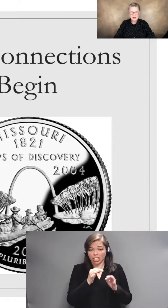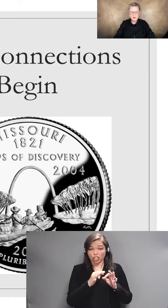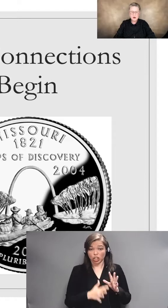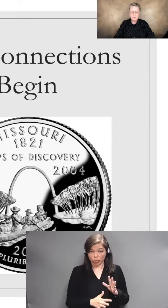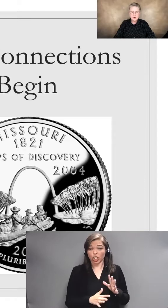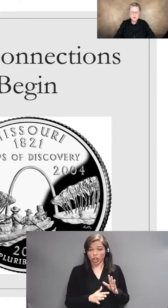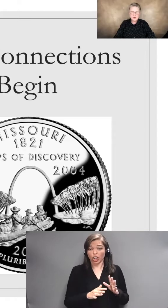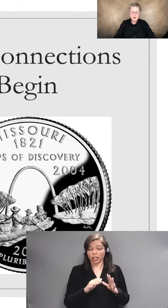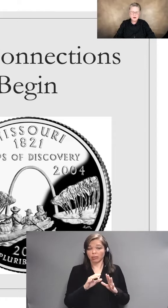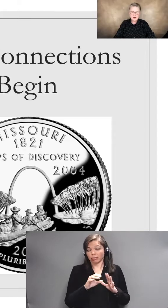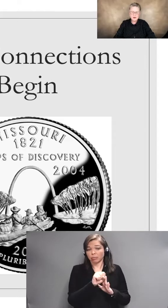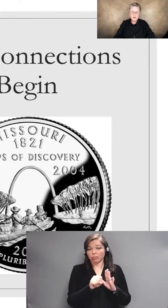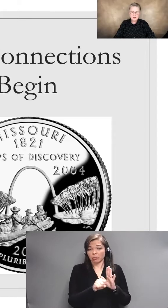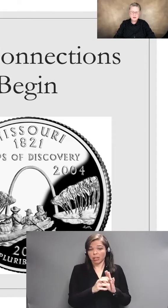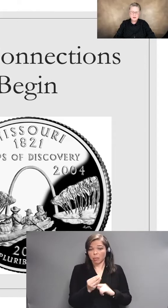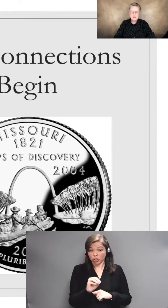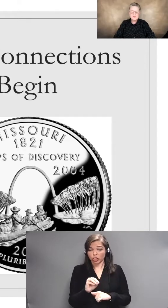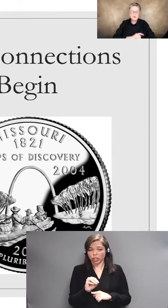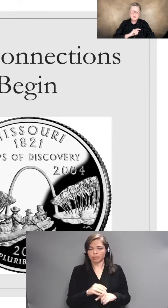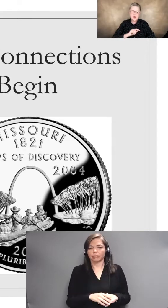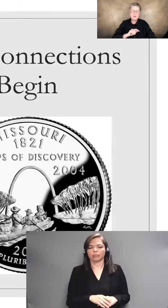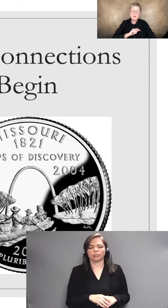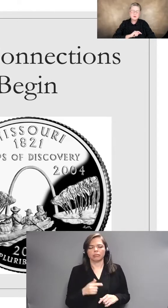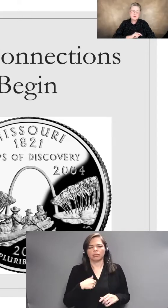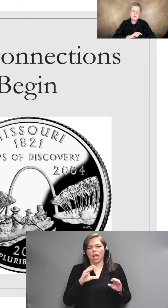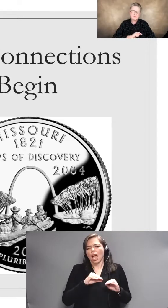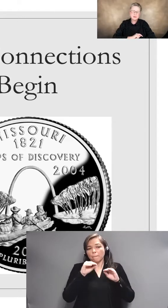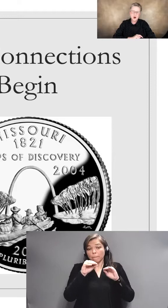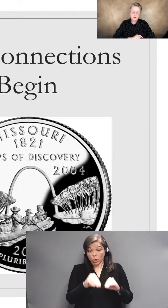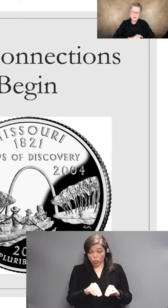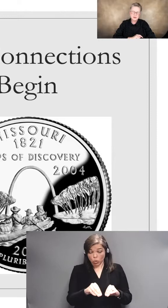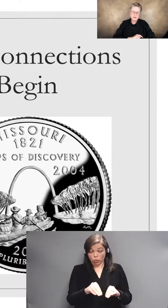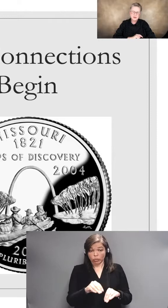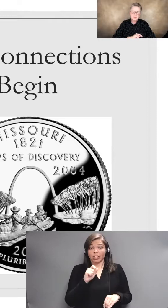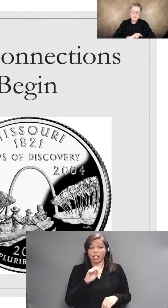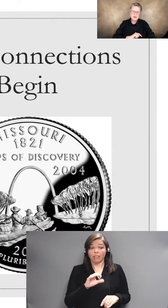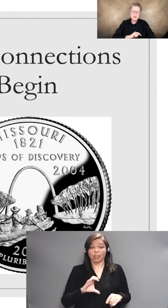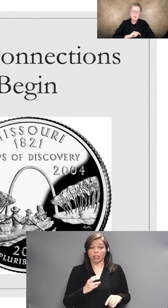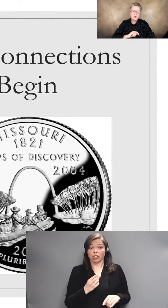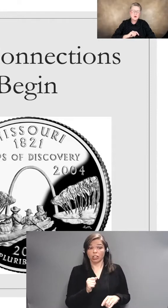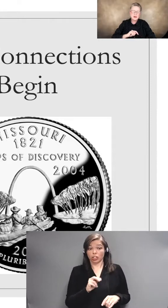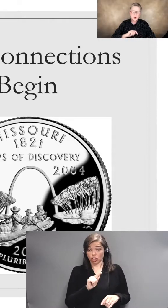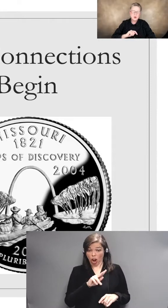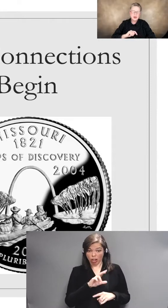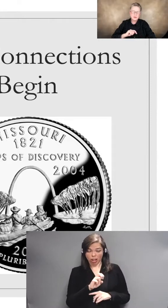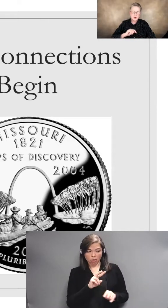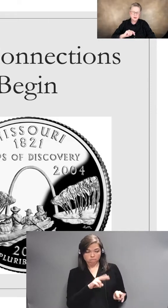and when I moved there if you got approval from Charlotte then you were an okay person